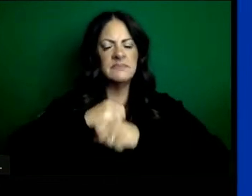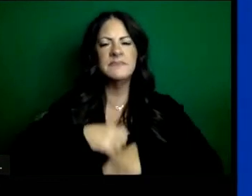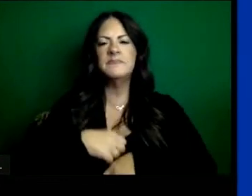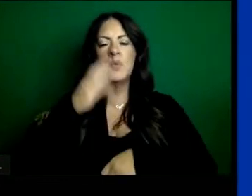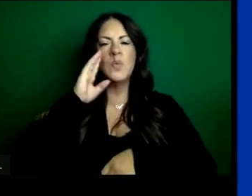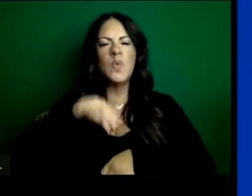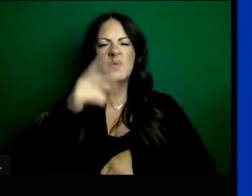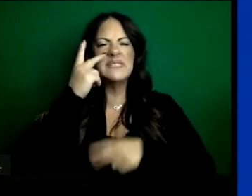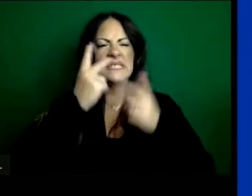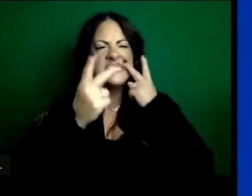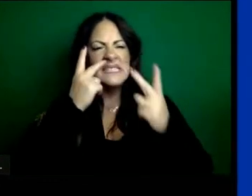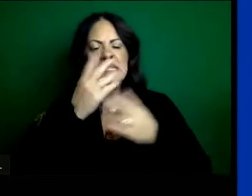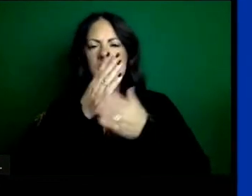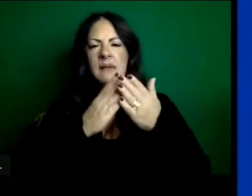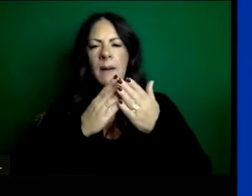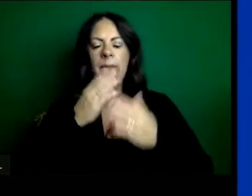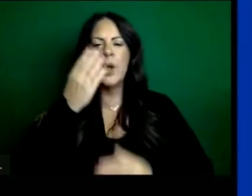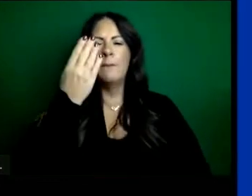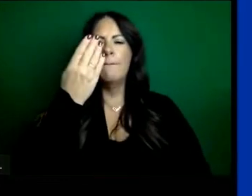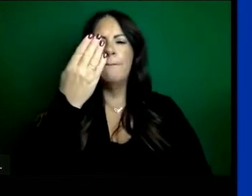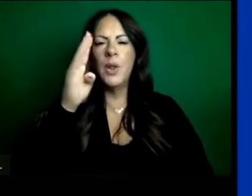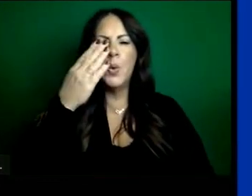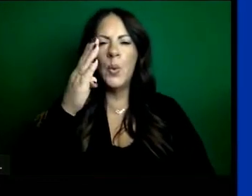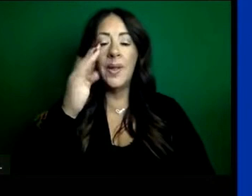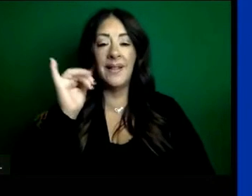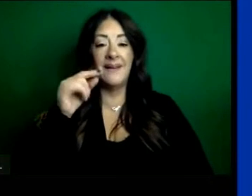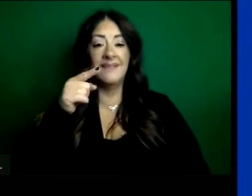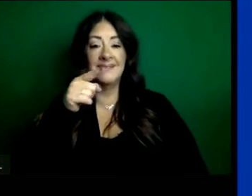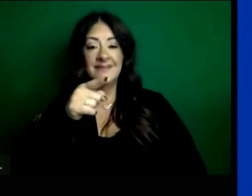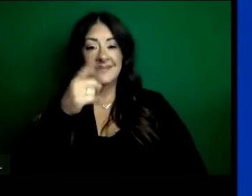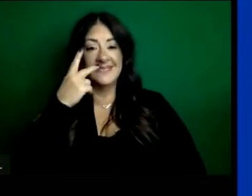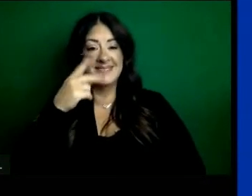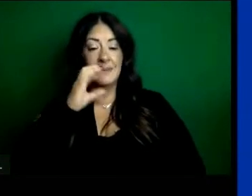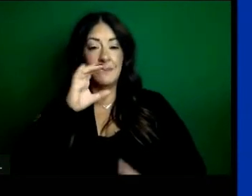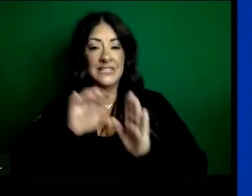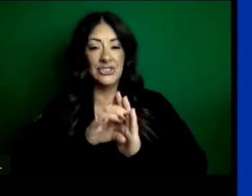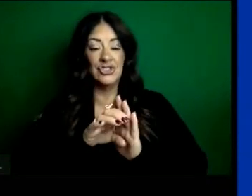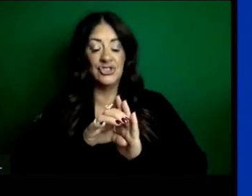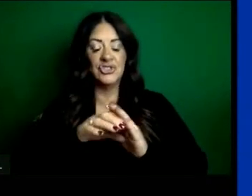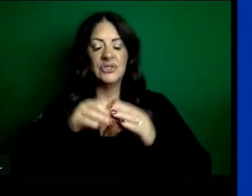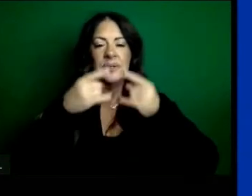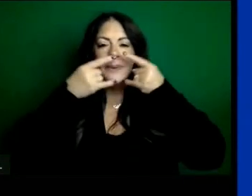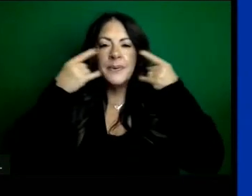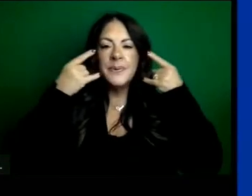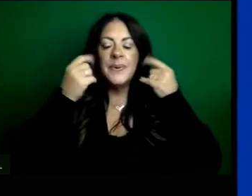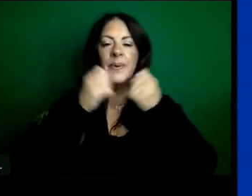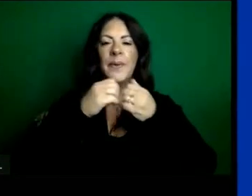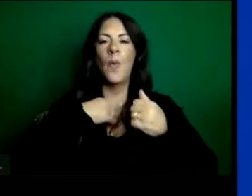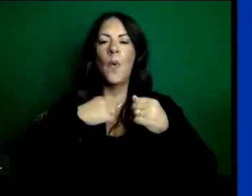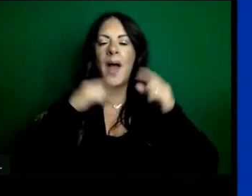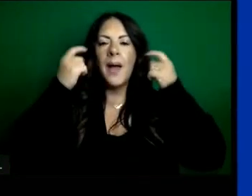THE MATERIAL THAT YOUR MASK IS MADE OUT OF. SOME MASKS, MORE SURGICAL MASKS OR PROCEDURE MASKS, OFTEN THE BLUE MASKS WITH THE WHITE TIES.